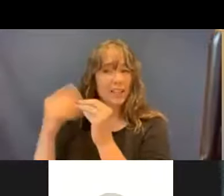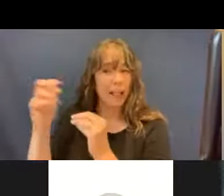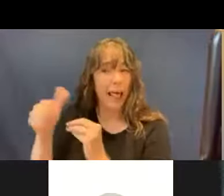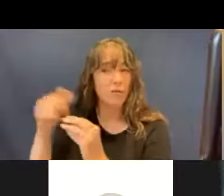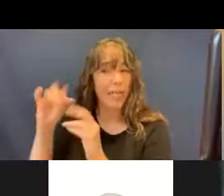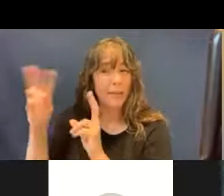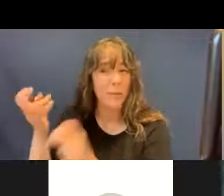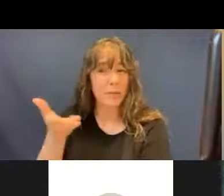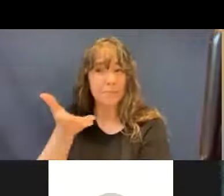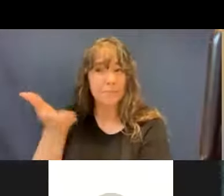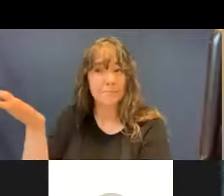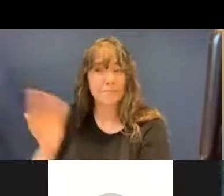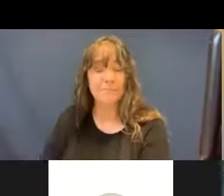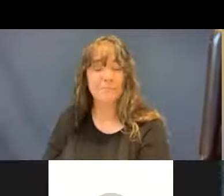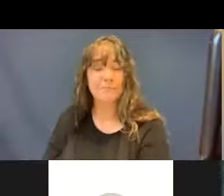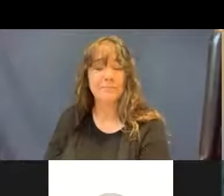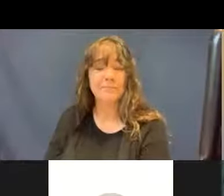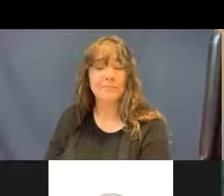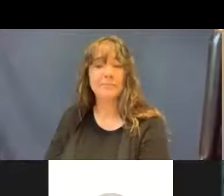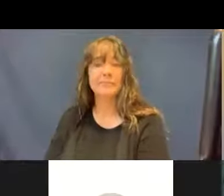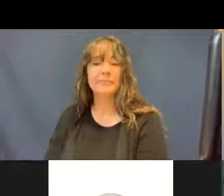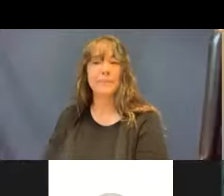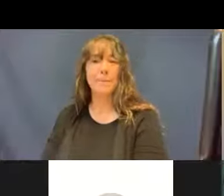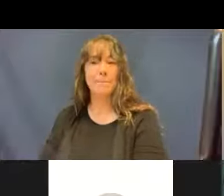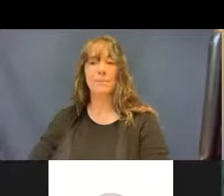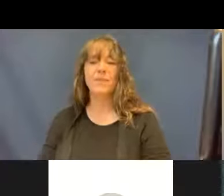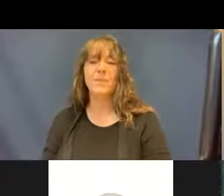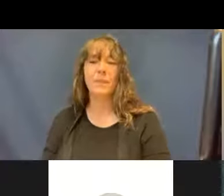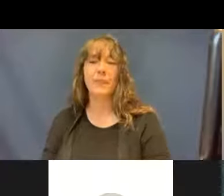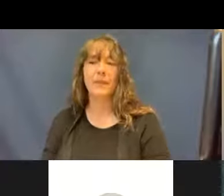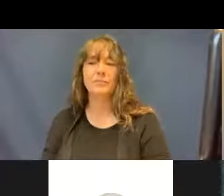else to this topic? >> DR. DANIELLE RASTETTER: Acoustics for those